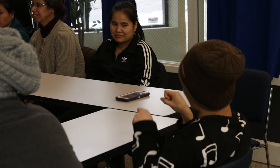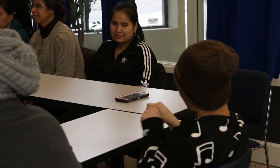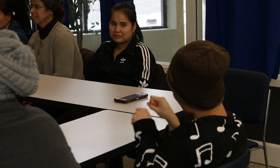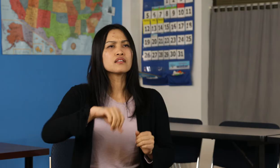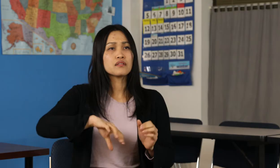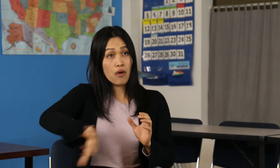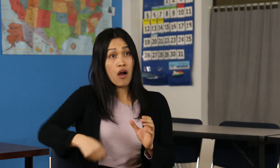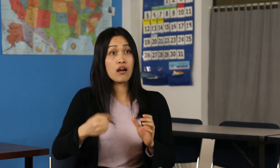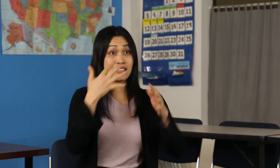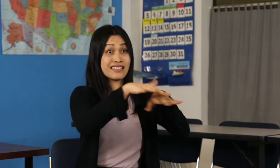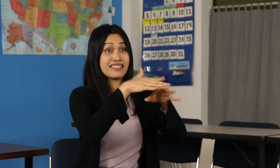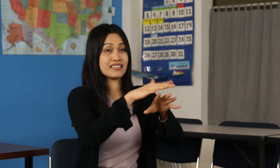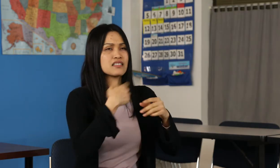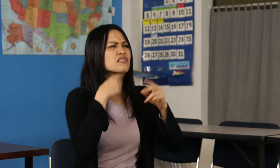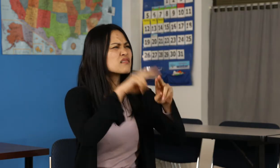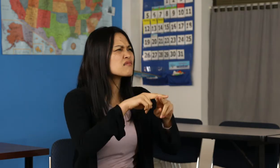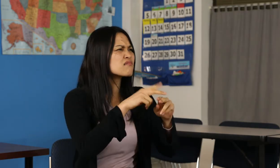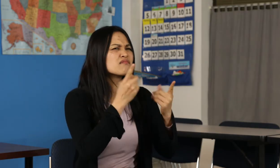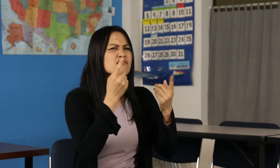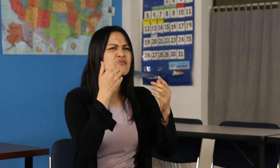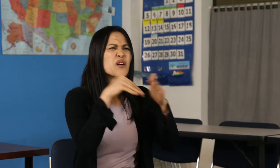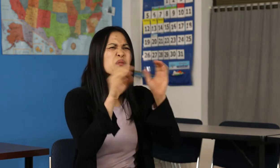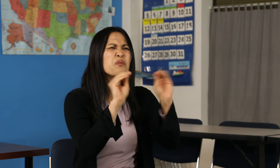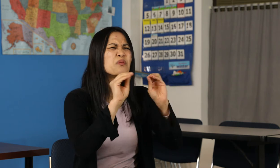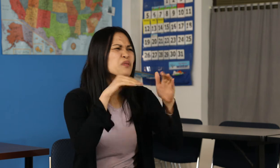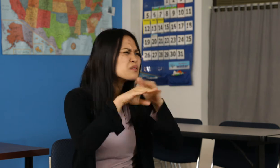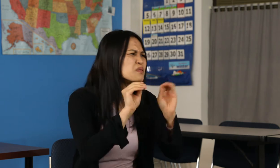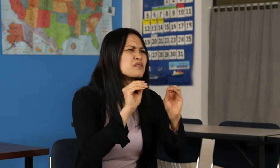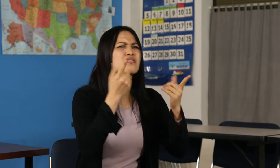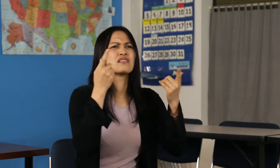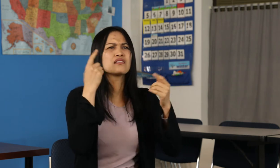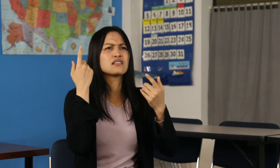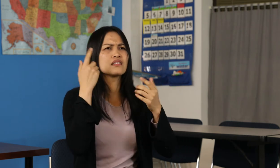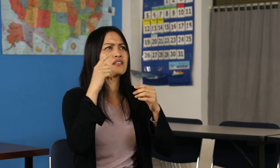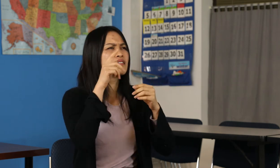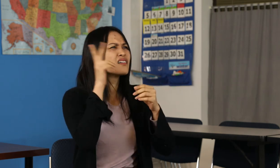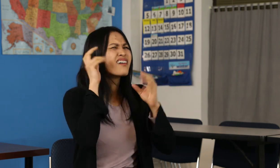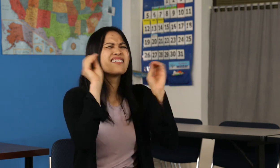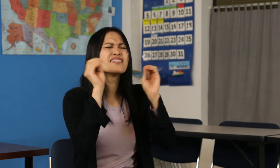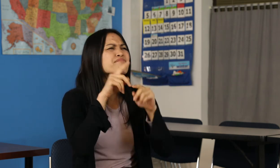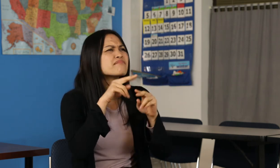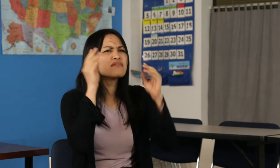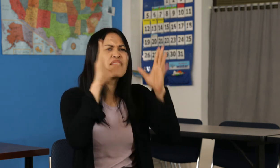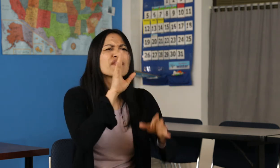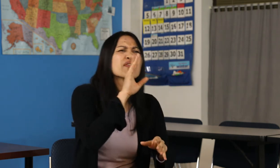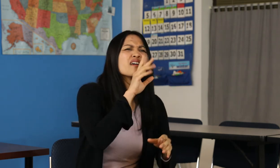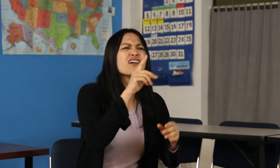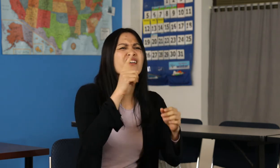In Cambodia, when I was mainstreamed, I sat, with no access, nothing, hearing nothing, just watching the teacher talking.